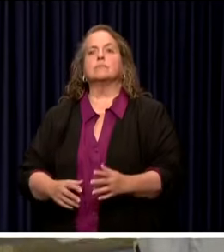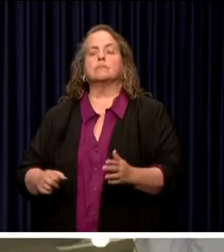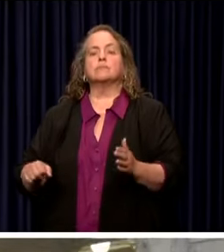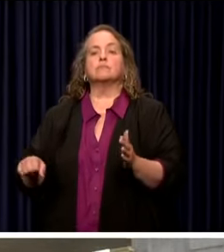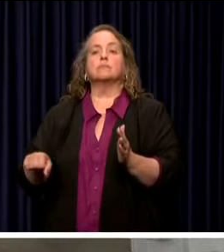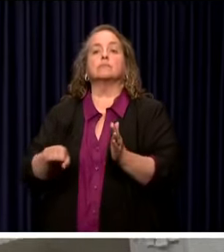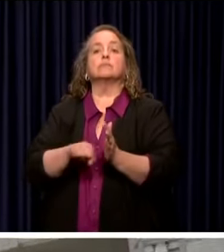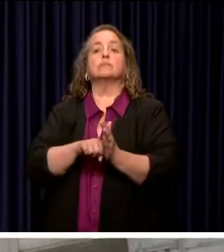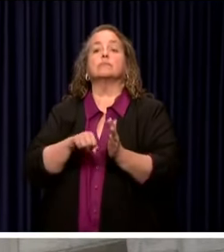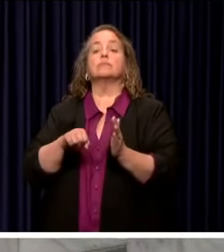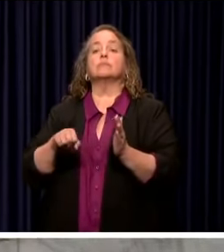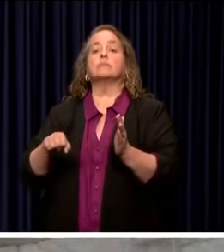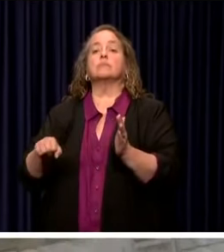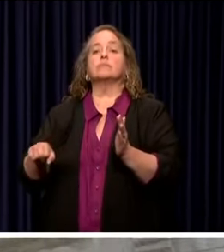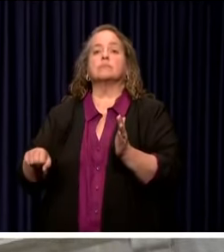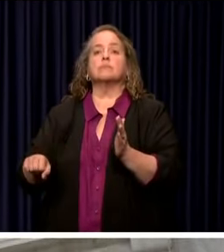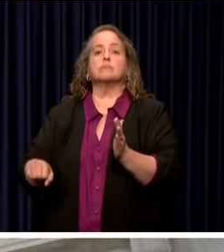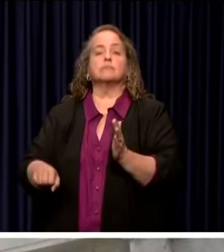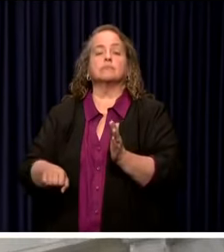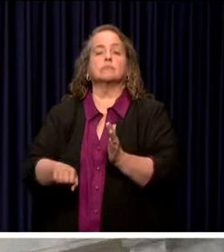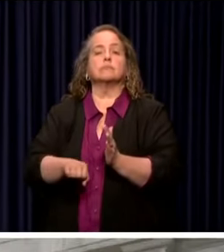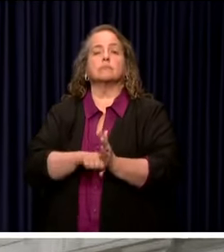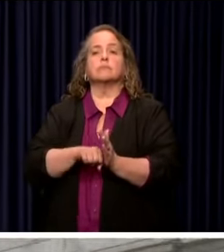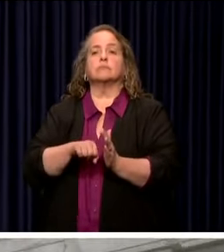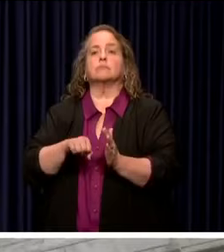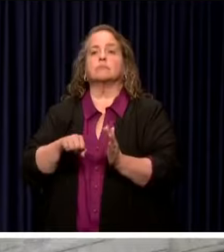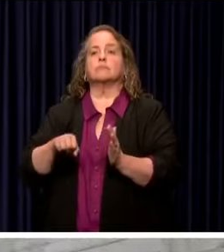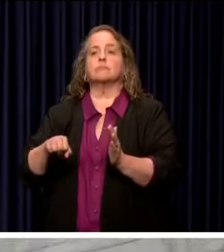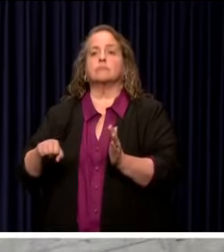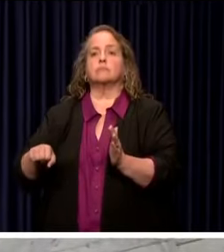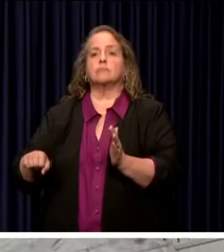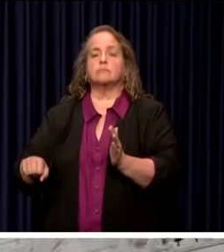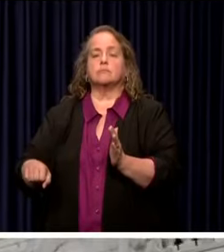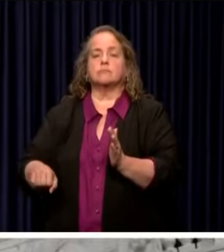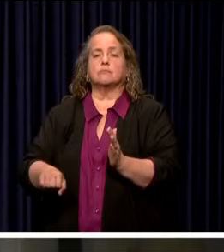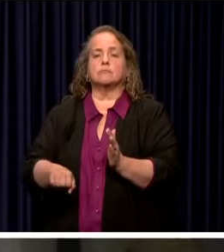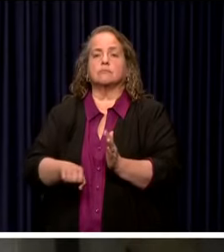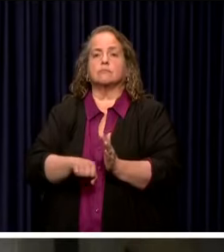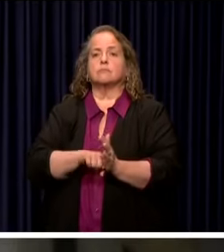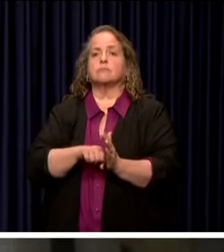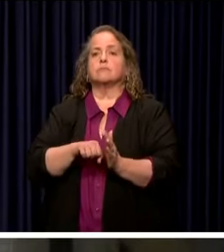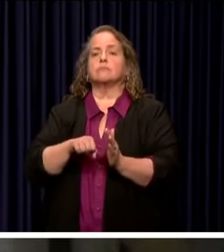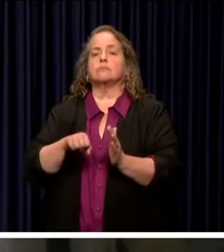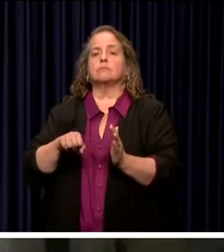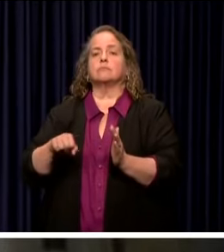AND THE RACIAL AND ETHNIC BREAKDOWN WHICH WE'RE GOING THE